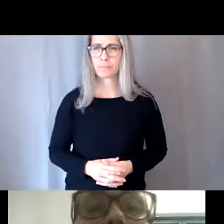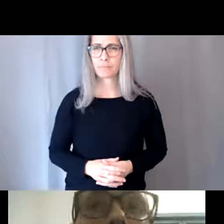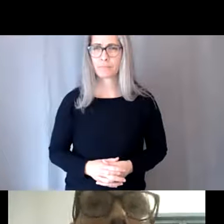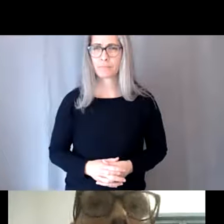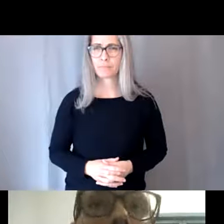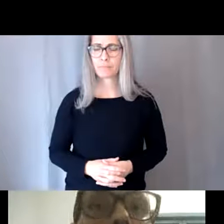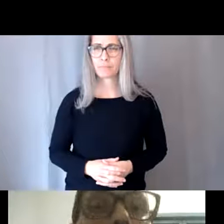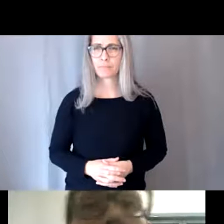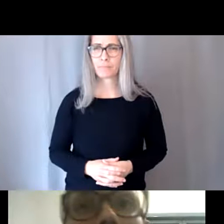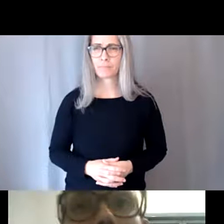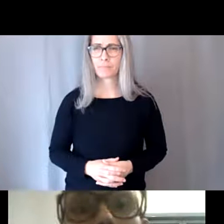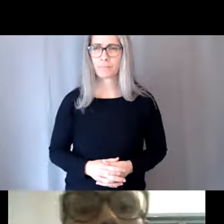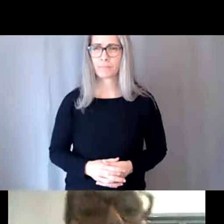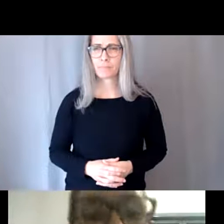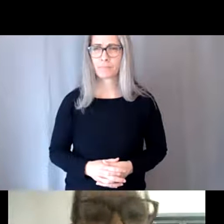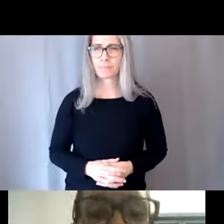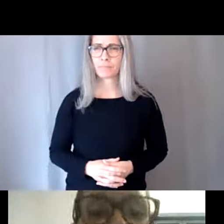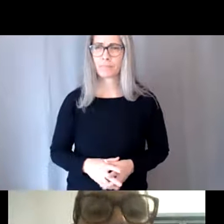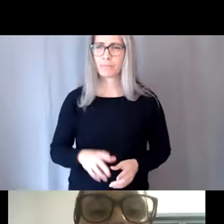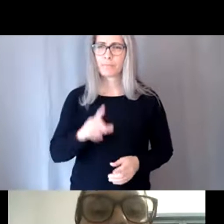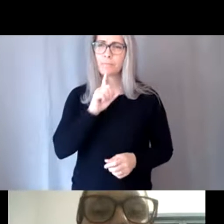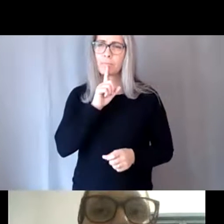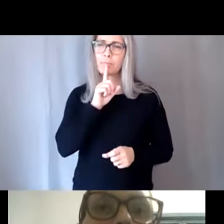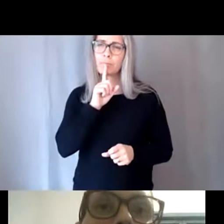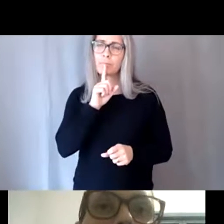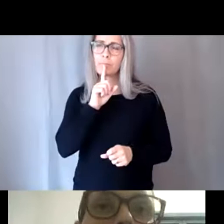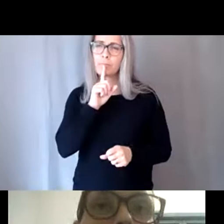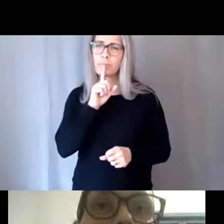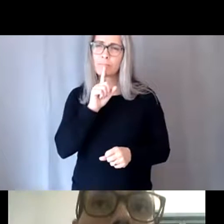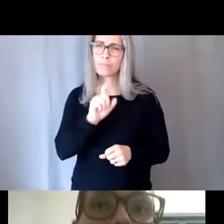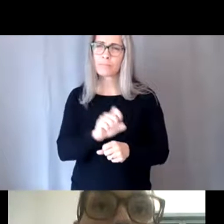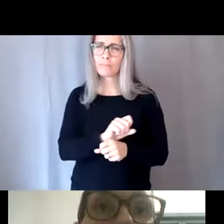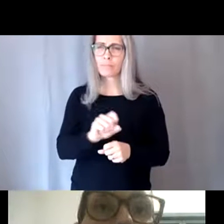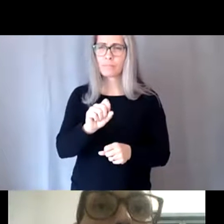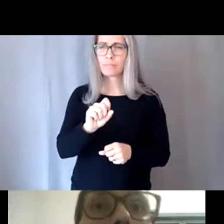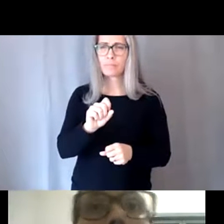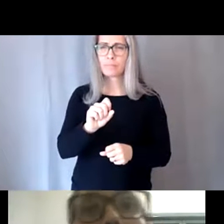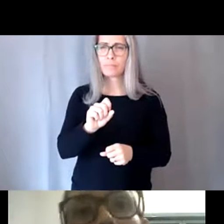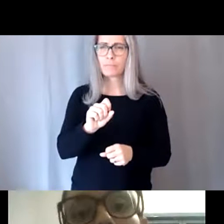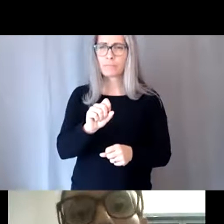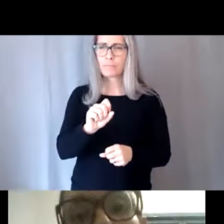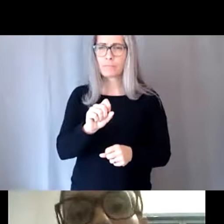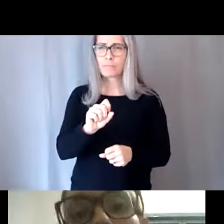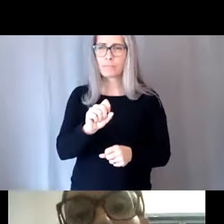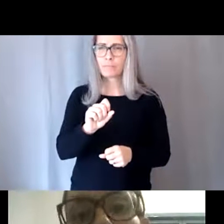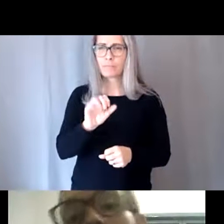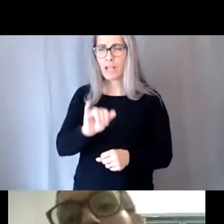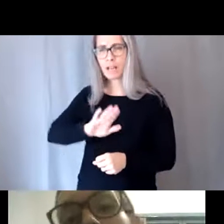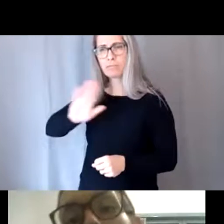our way because that is what the professionals